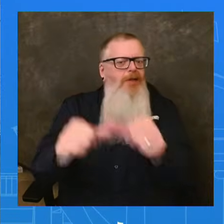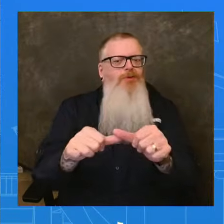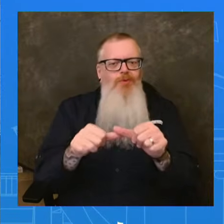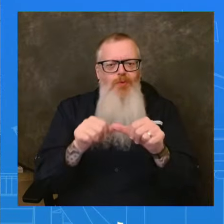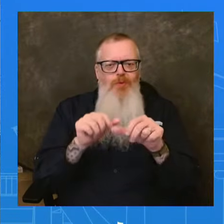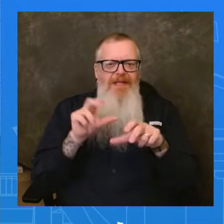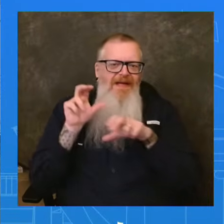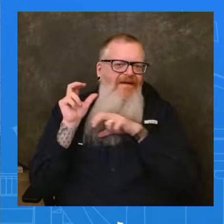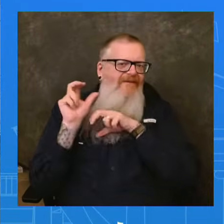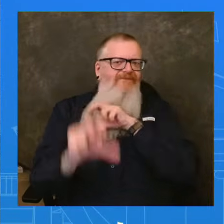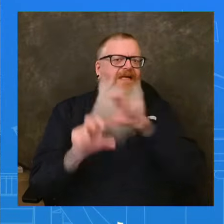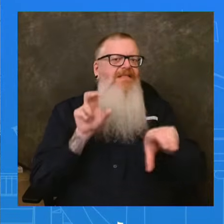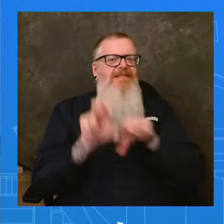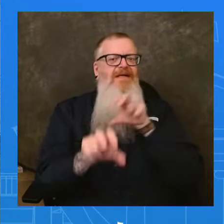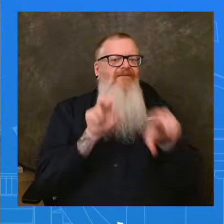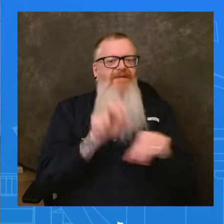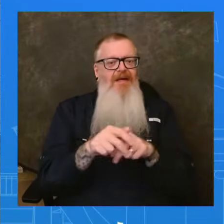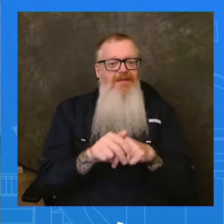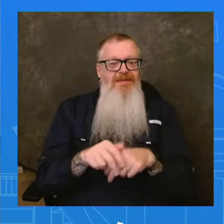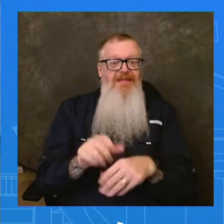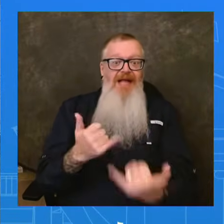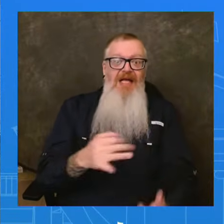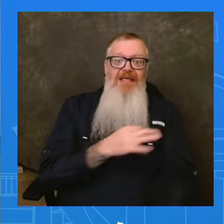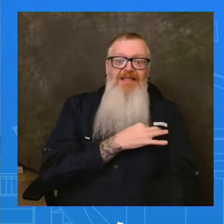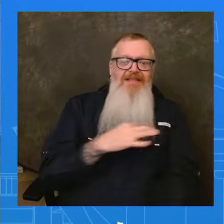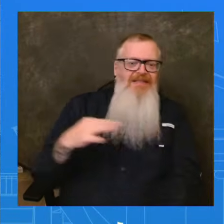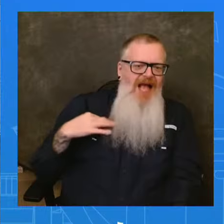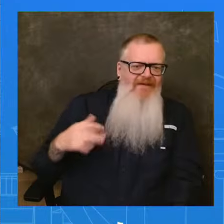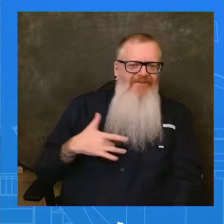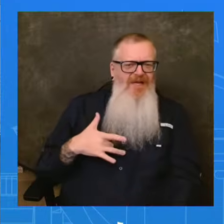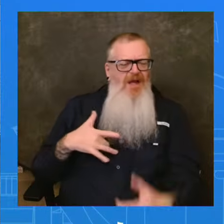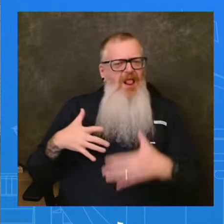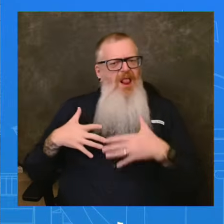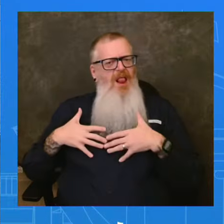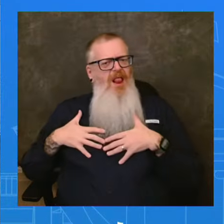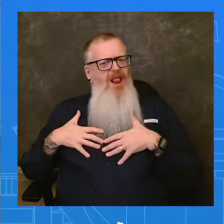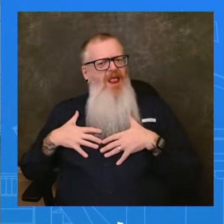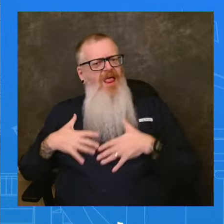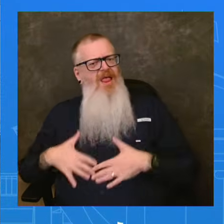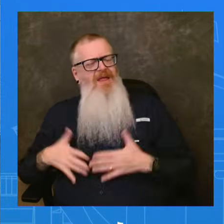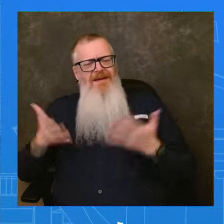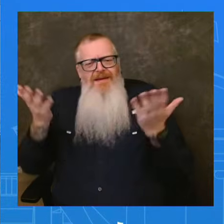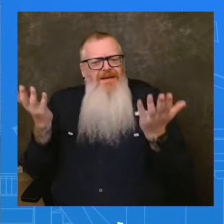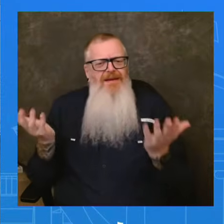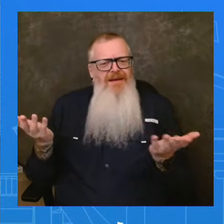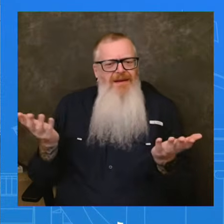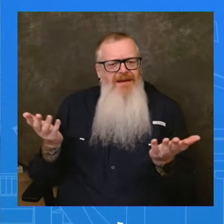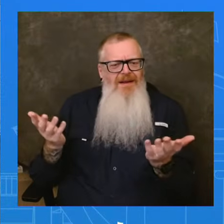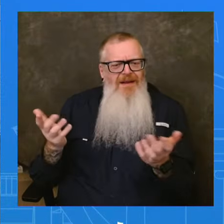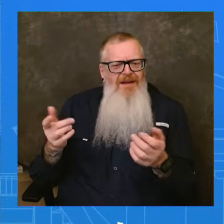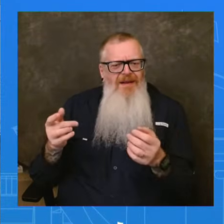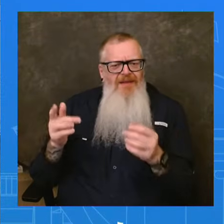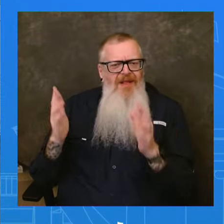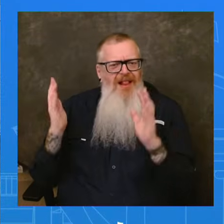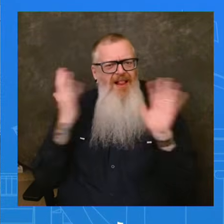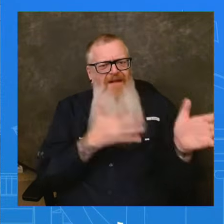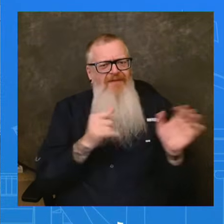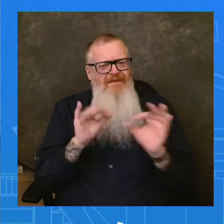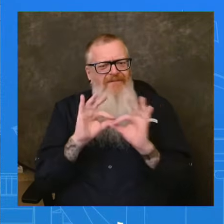I think that they take it personally. They have left their families and their homes to come here and support people in need.